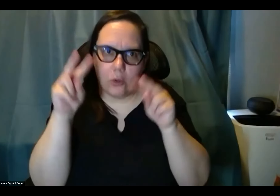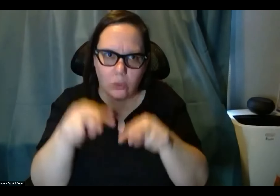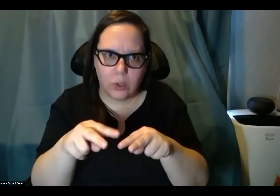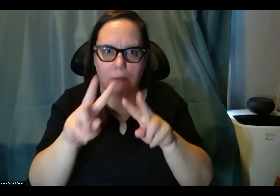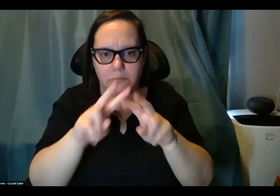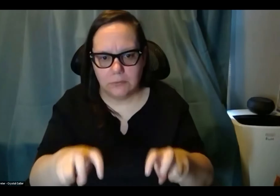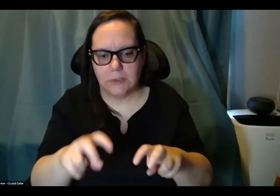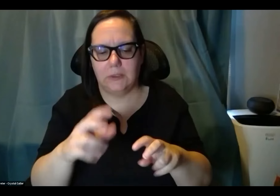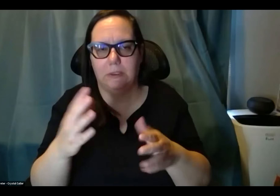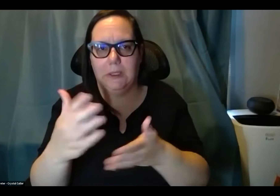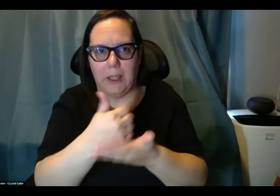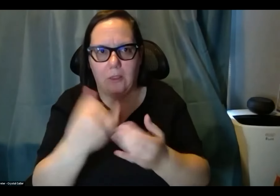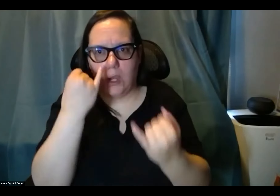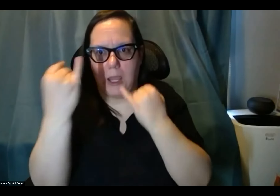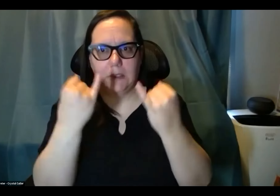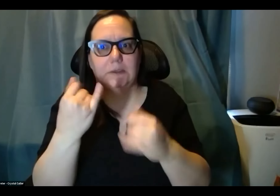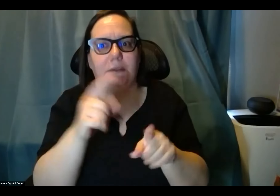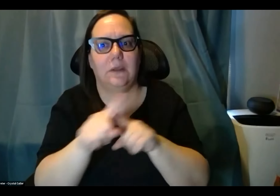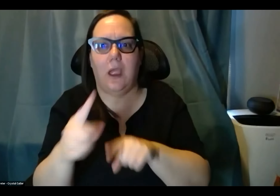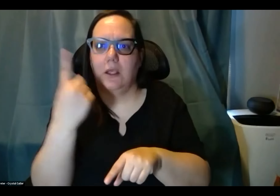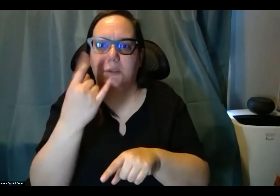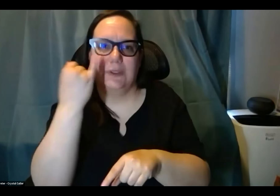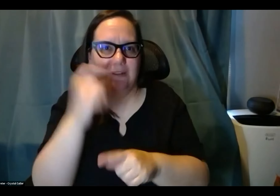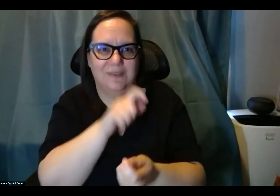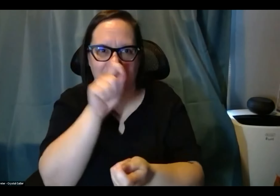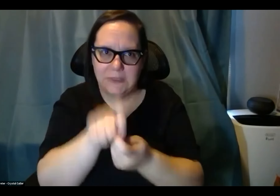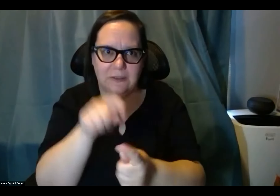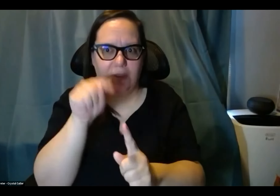you have specific ideas please pass them along. And we'll do what we can. I think you know